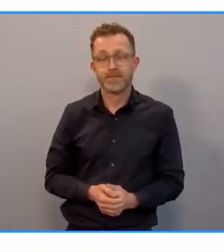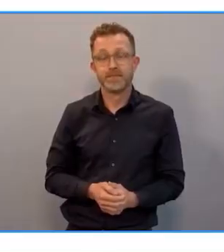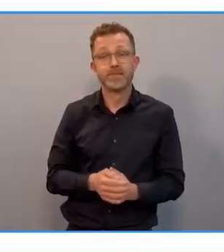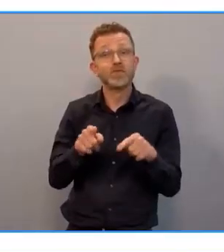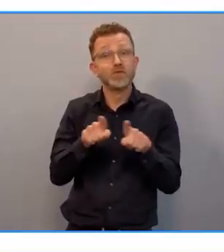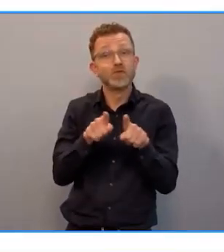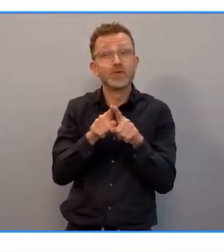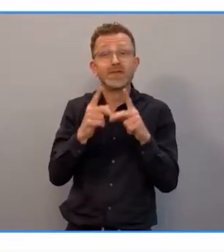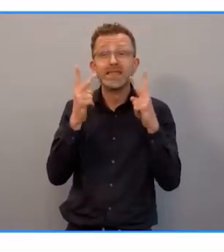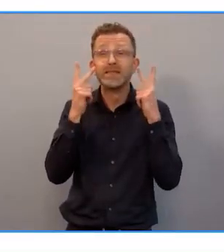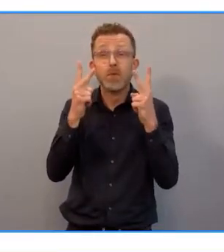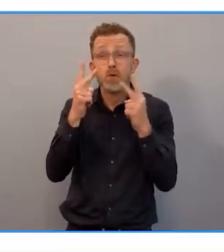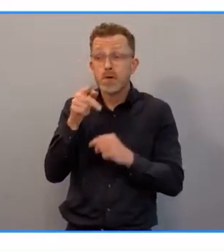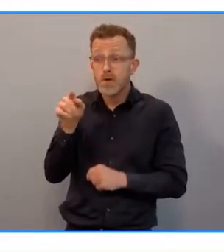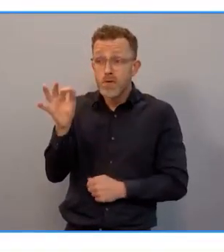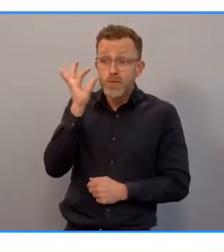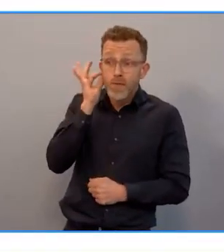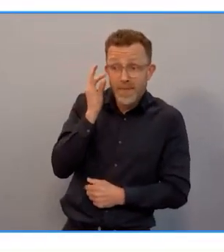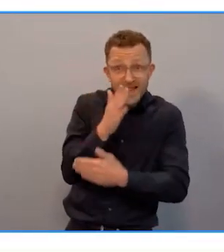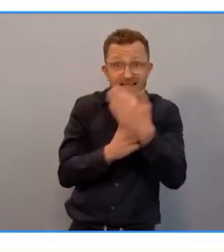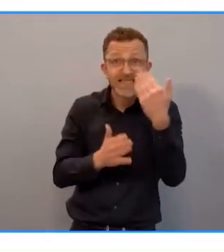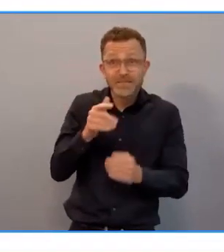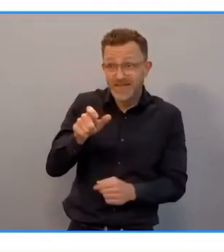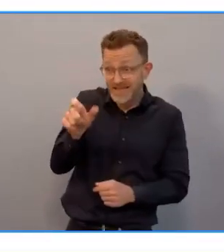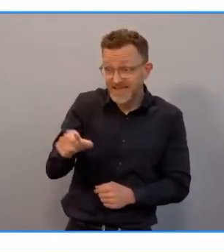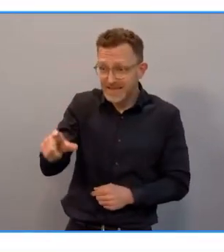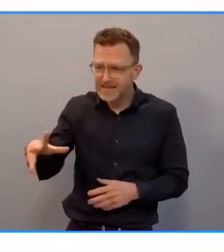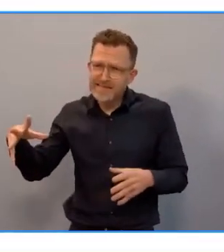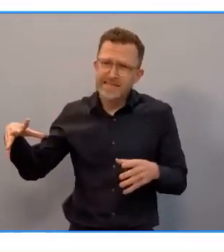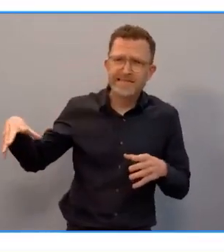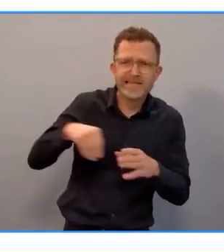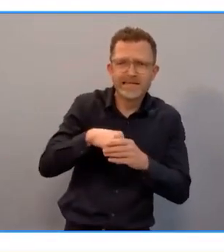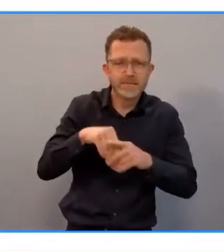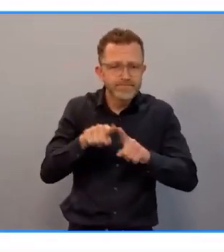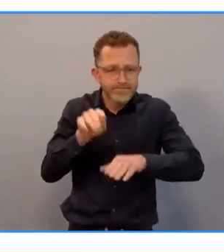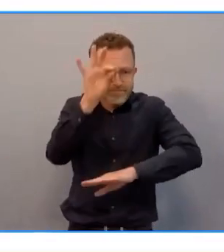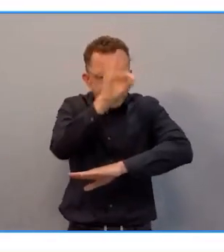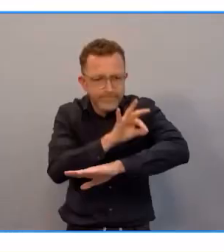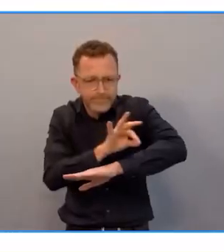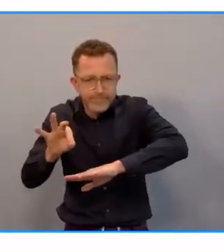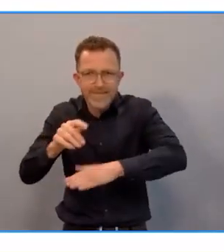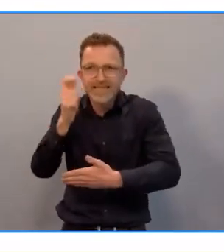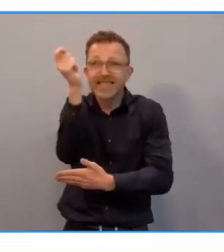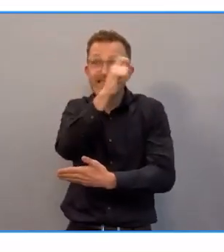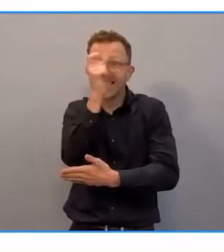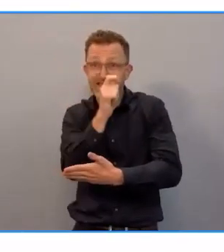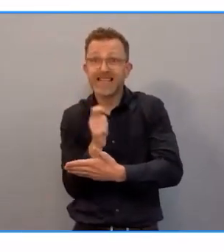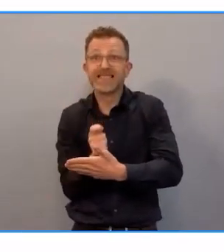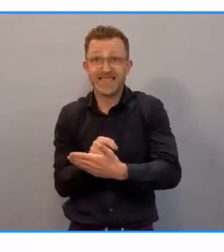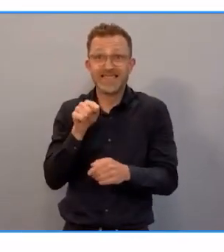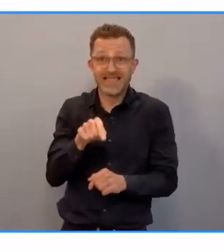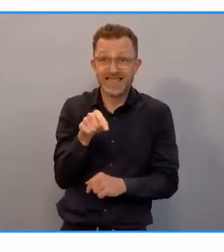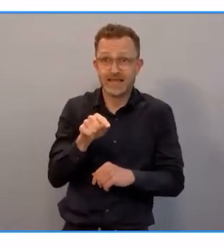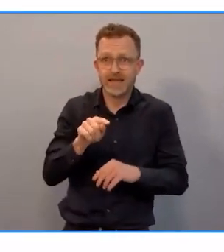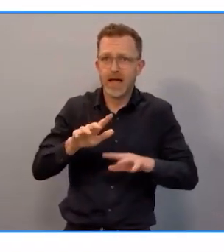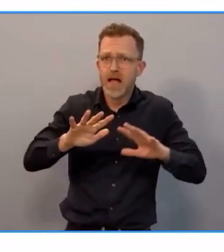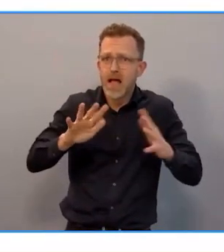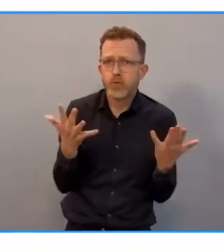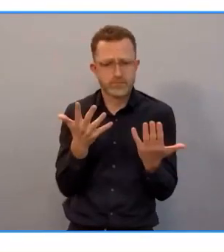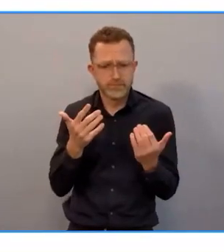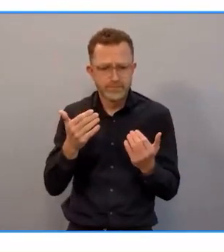And let us be clear that come 2028 what will matter is not the number